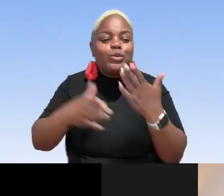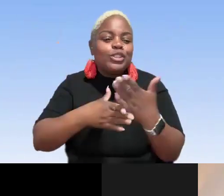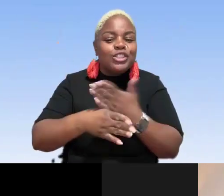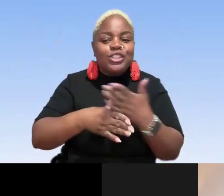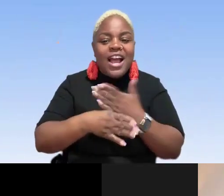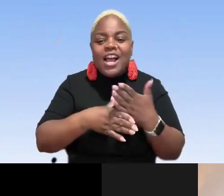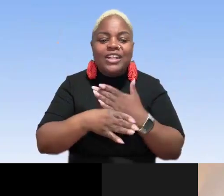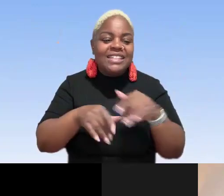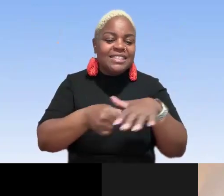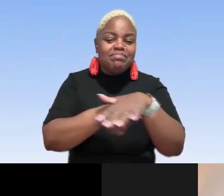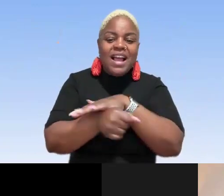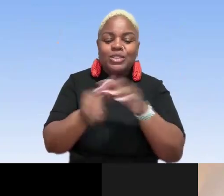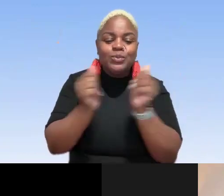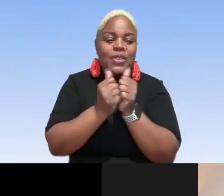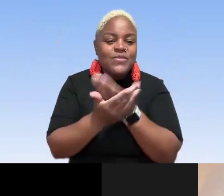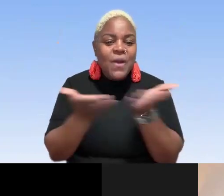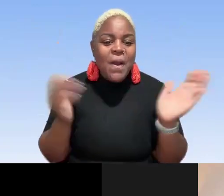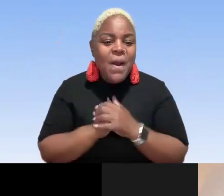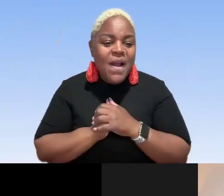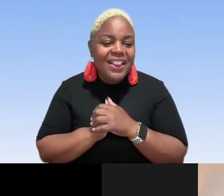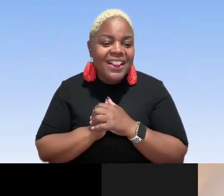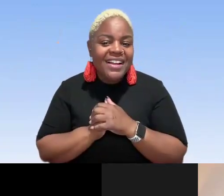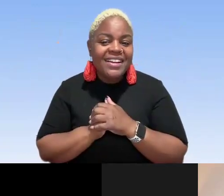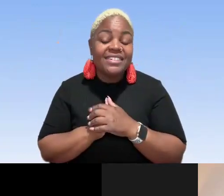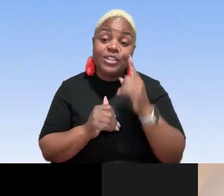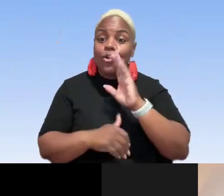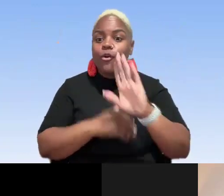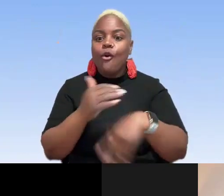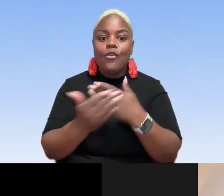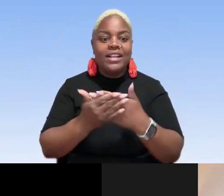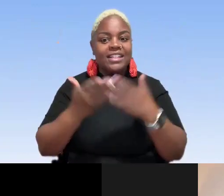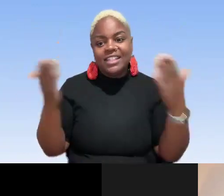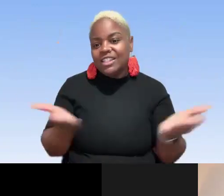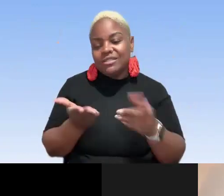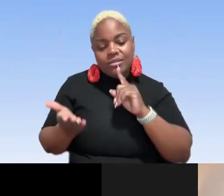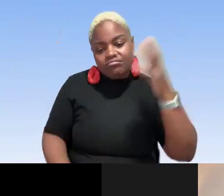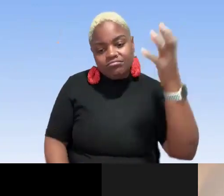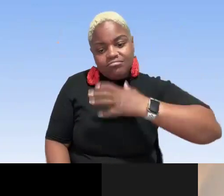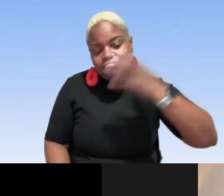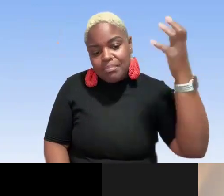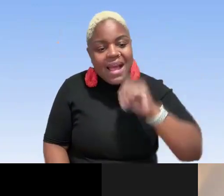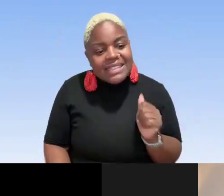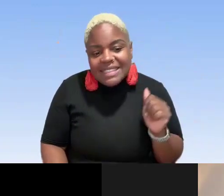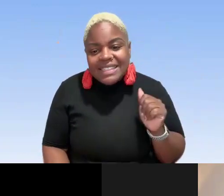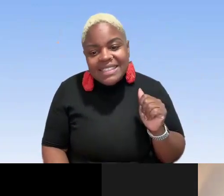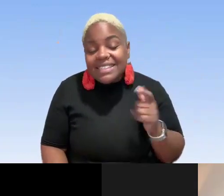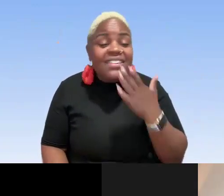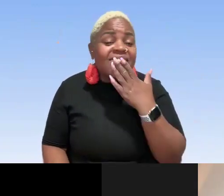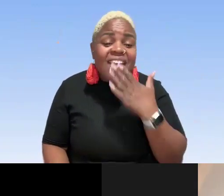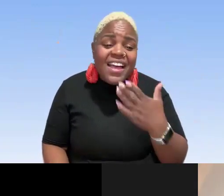Um, I think that everybody in, in, in this space is just absolutely amazing. So thank you for, for, for making it possible.